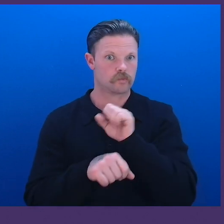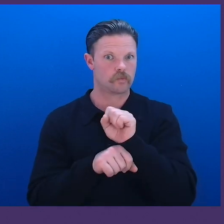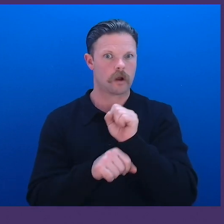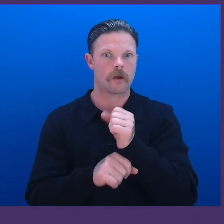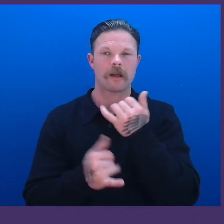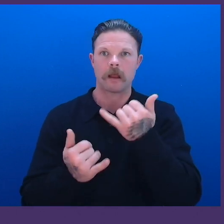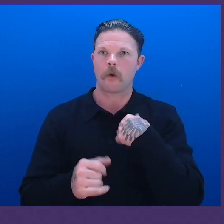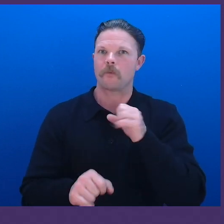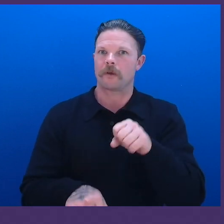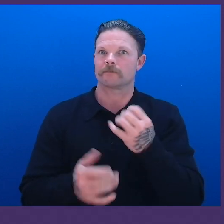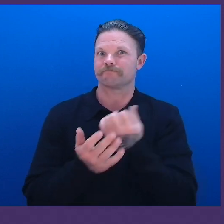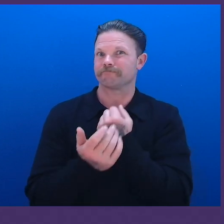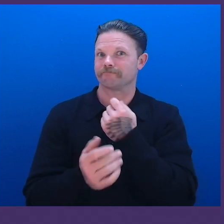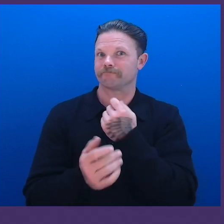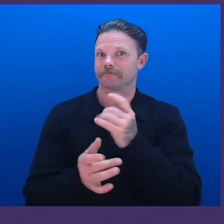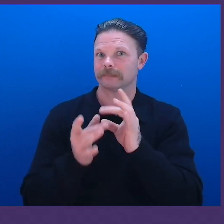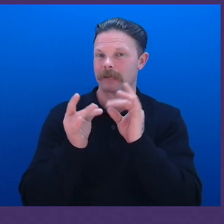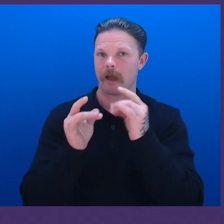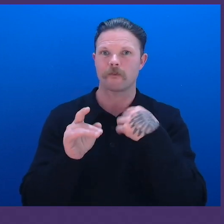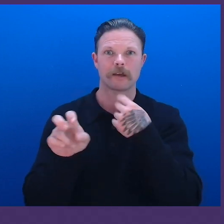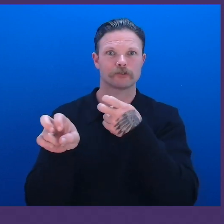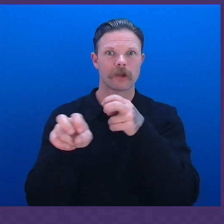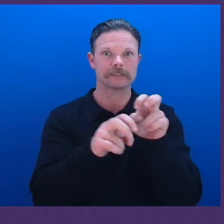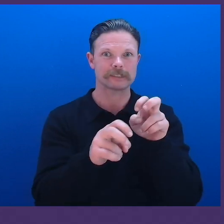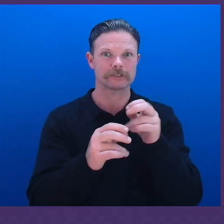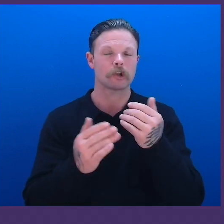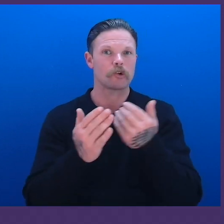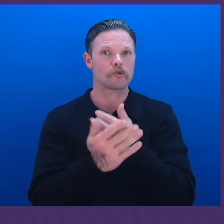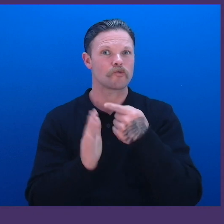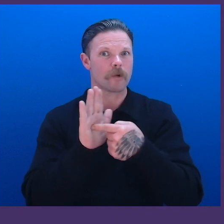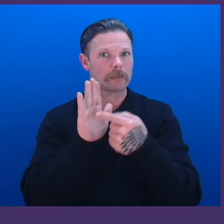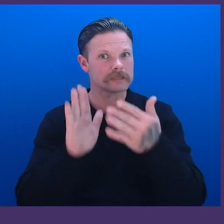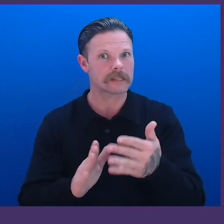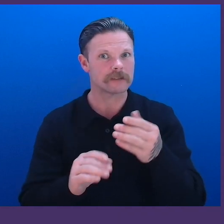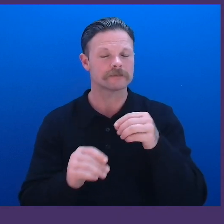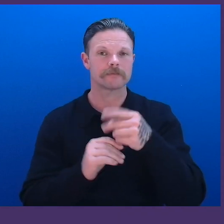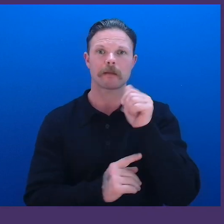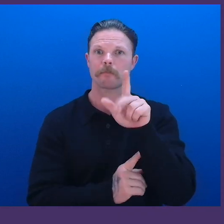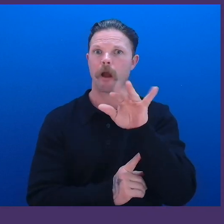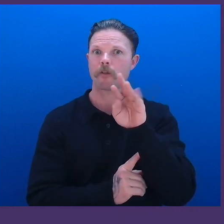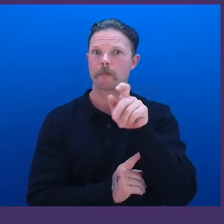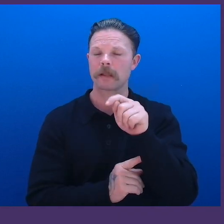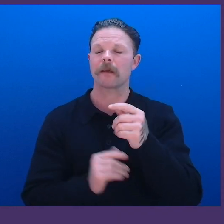So, there's new representatives in the Parliament. There's new commissioners. We know that the last terms,